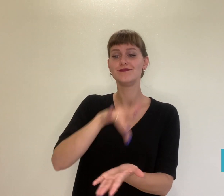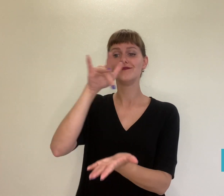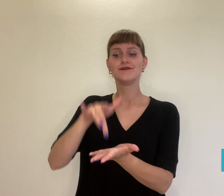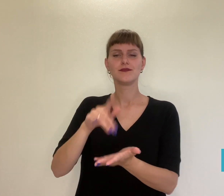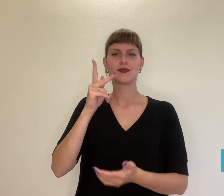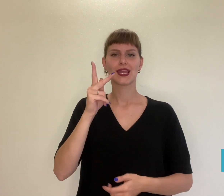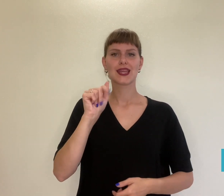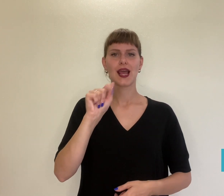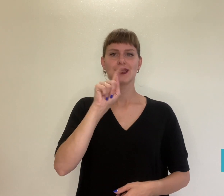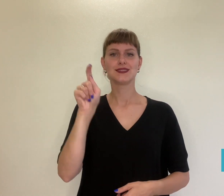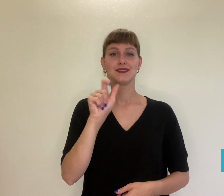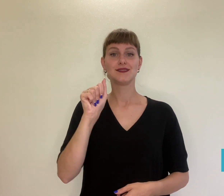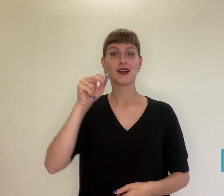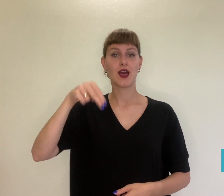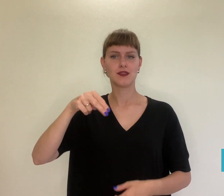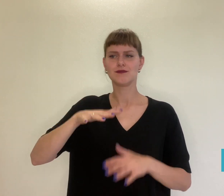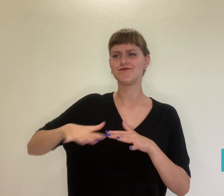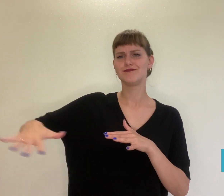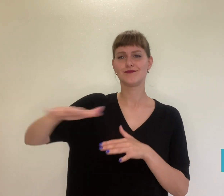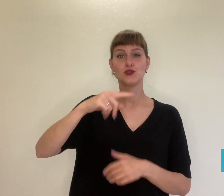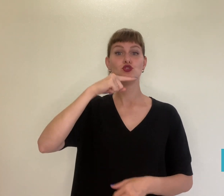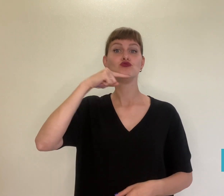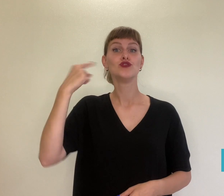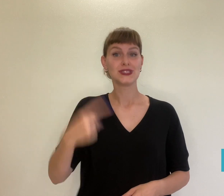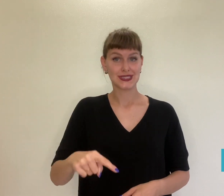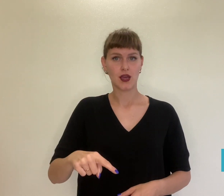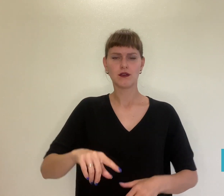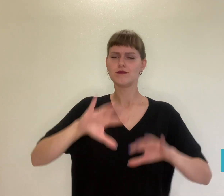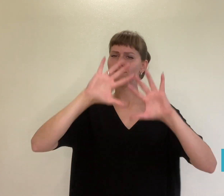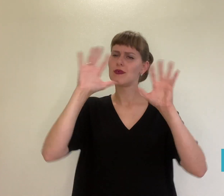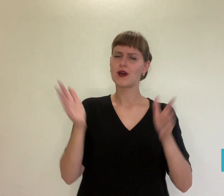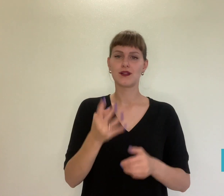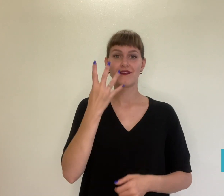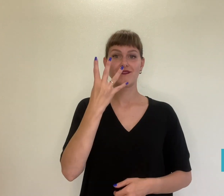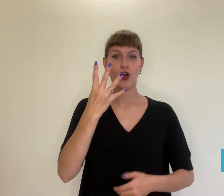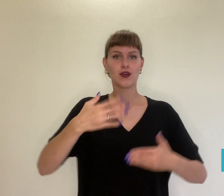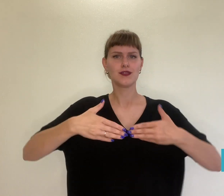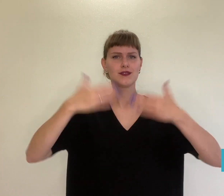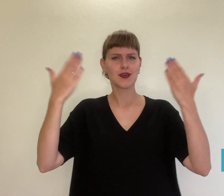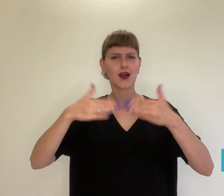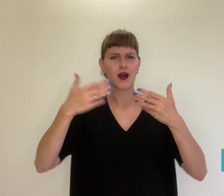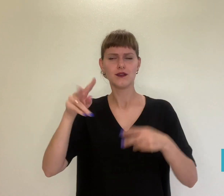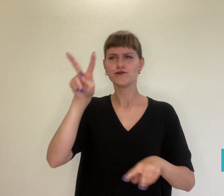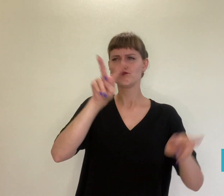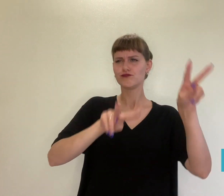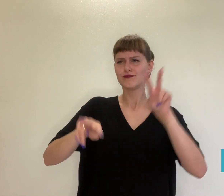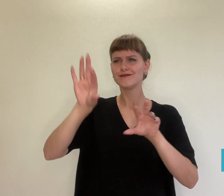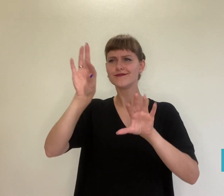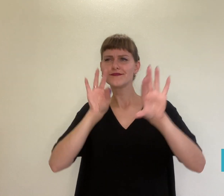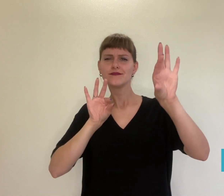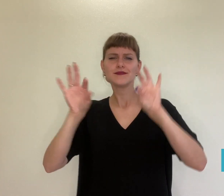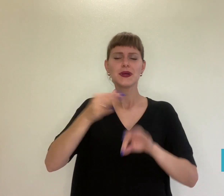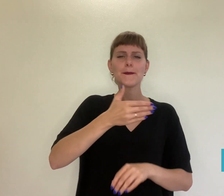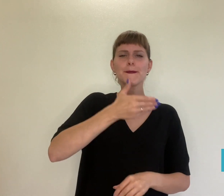Russia. For 4 days, judges assessed performances and selected